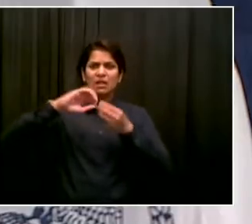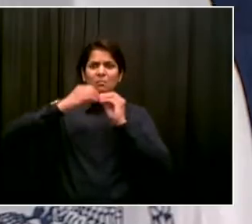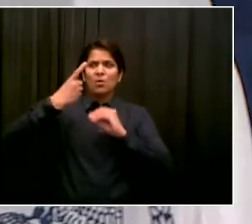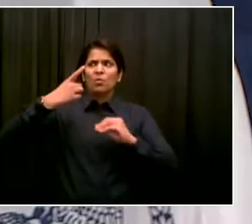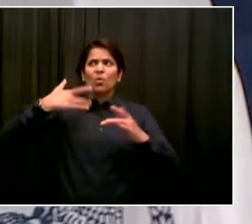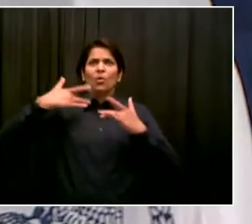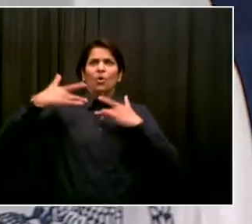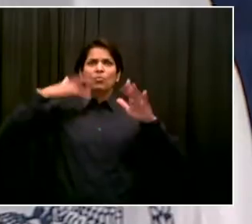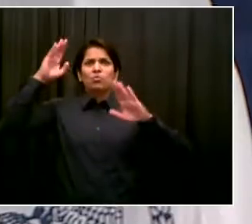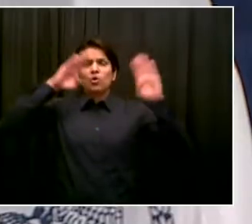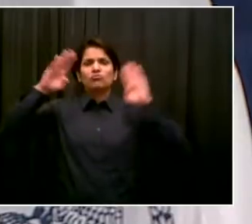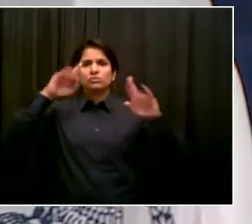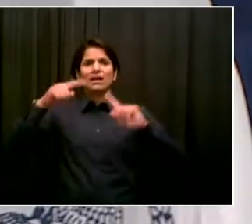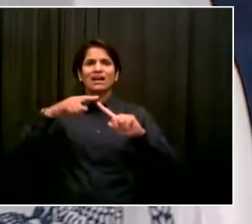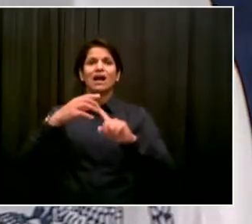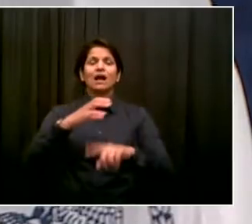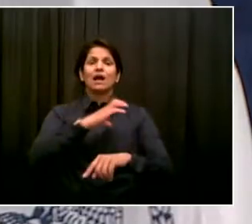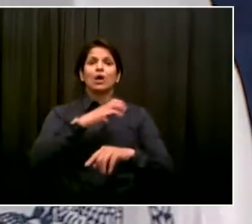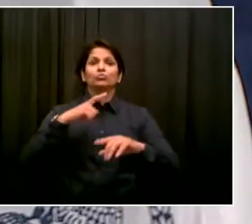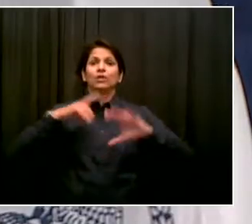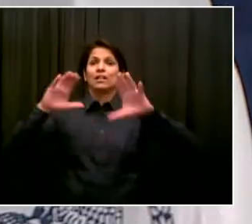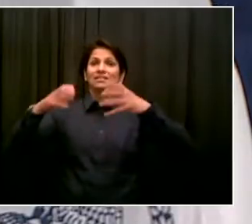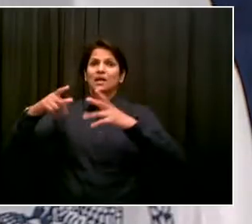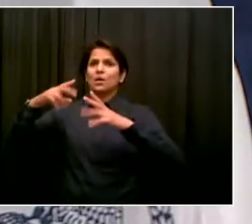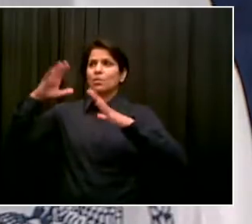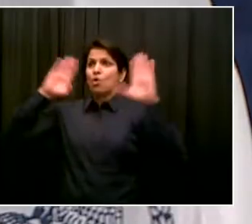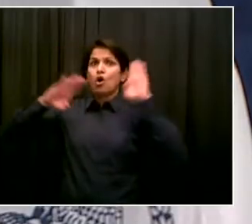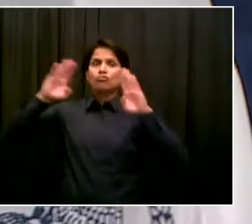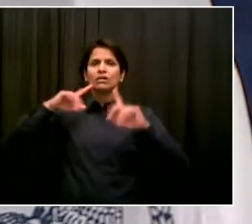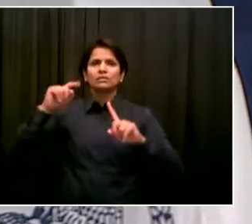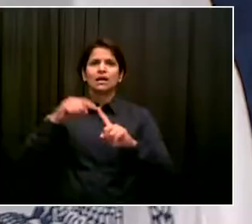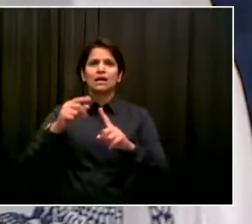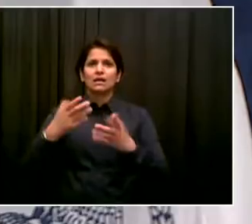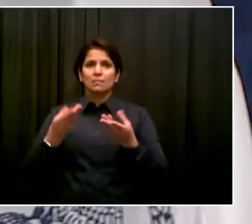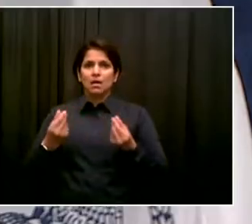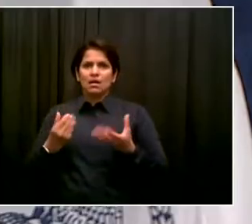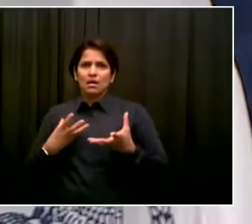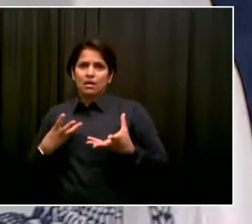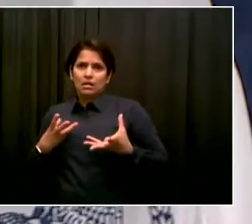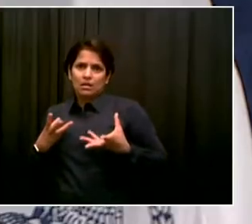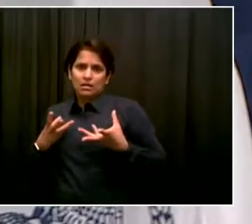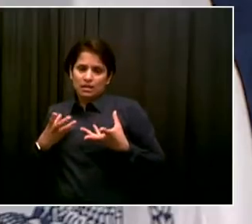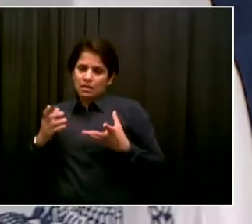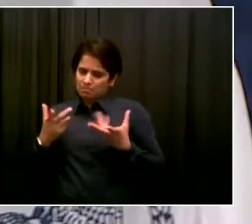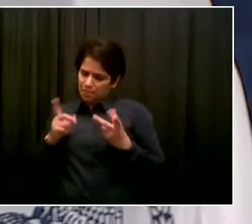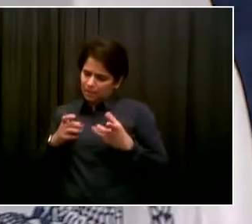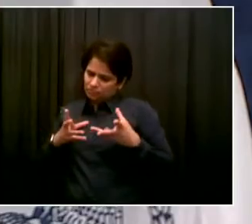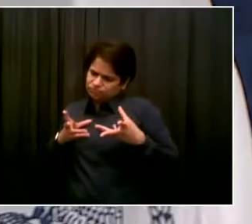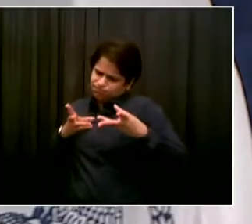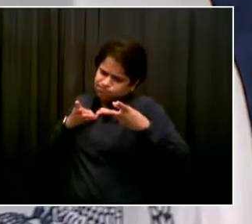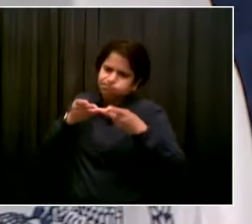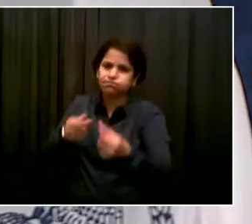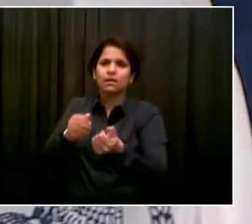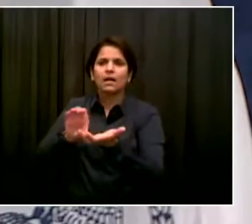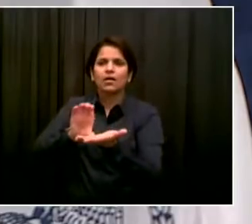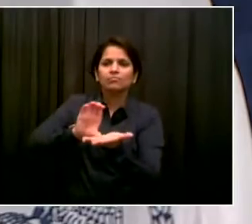QUESTION AND I APPRECIATE IT. THERE'S AN ENVIRONMENT AT THAT MOMENT WHERE HTE CENTR ALCONCERN THAT WE WERE